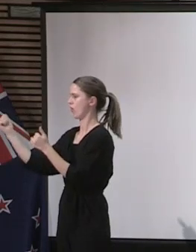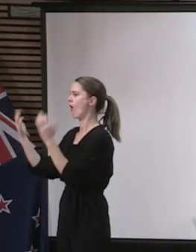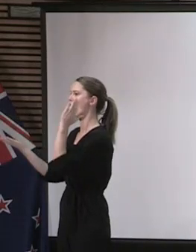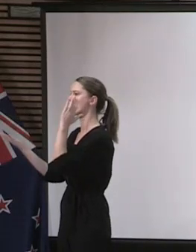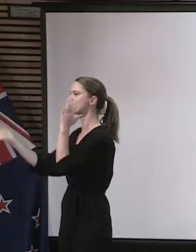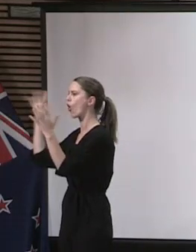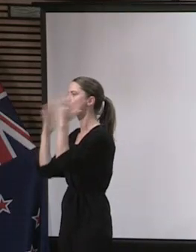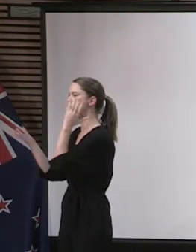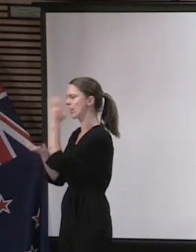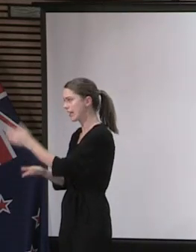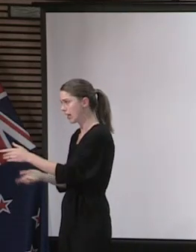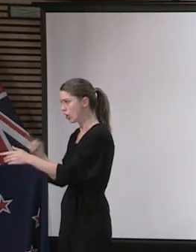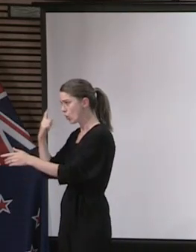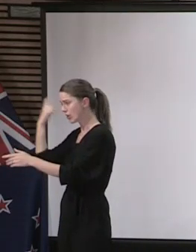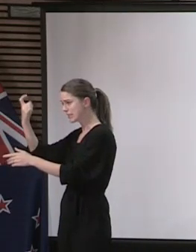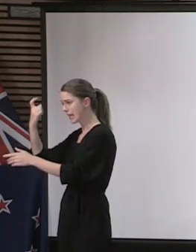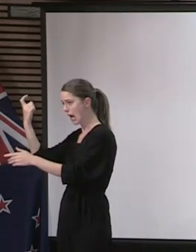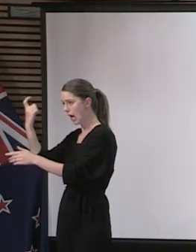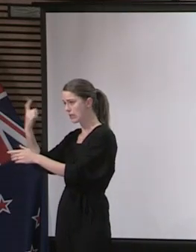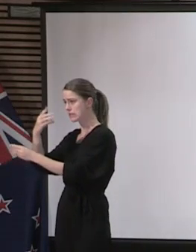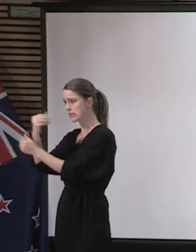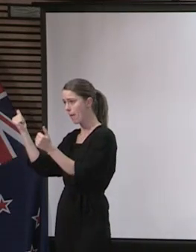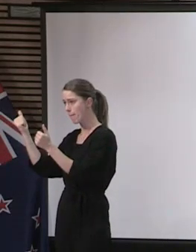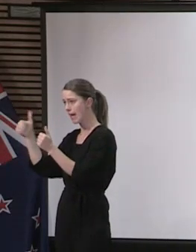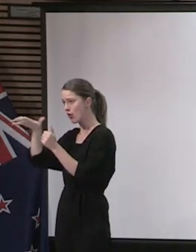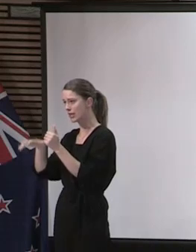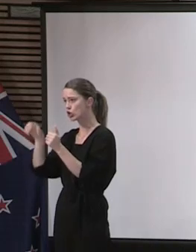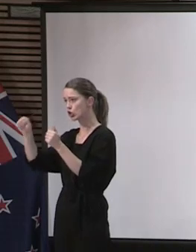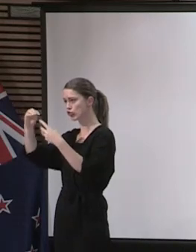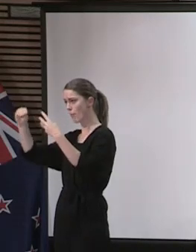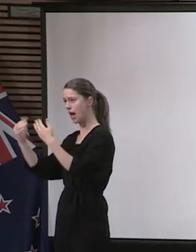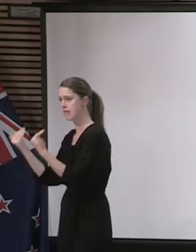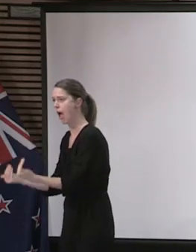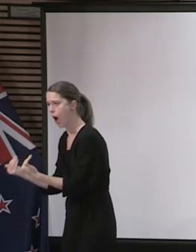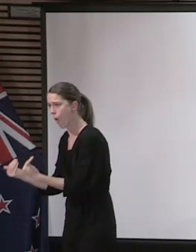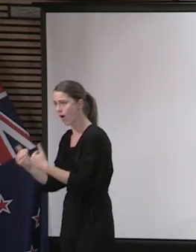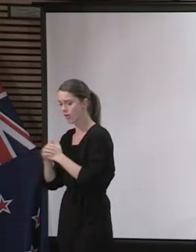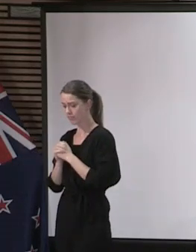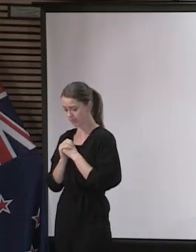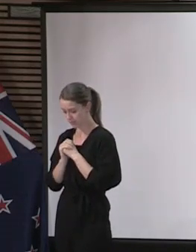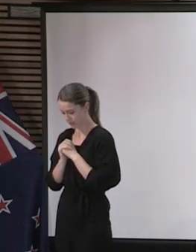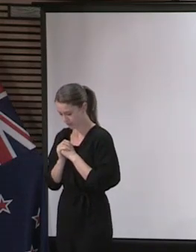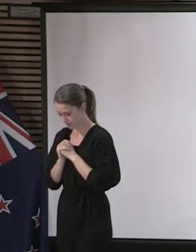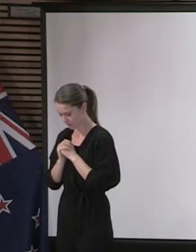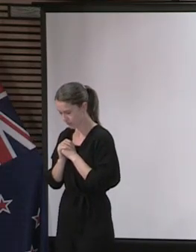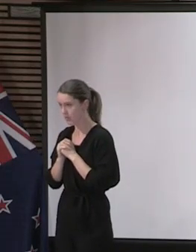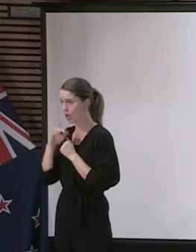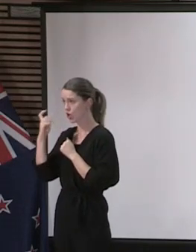on the Wednesday? Some rely heavily on forestry and would benefit significantly with